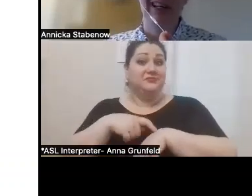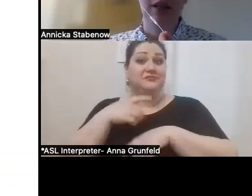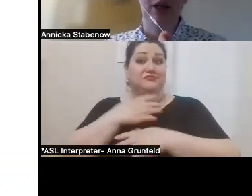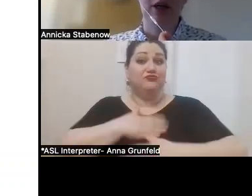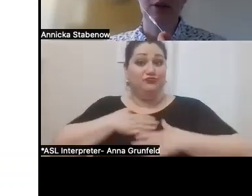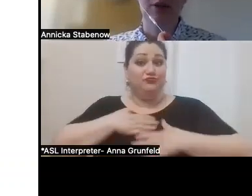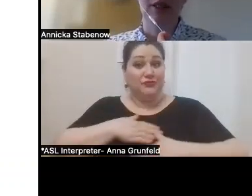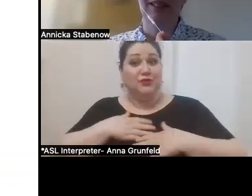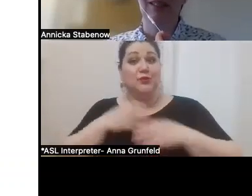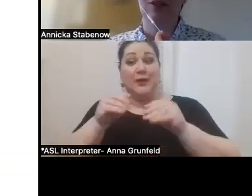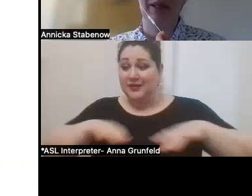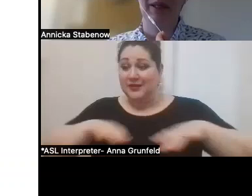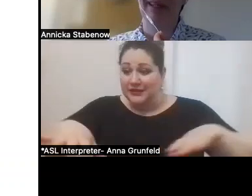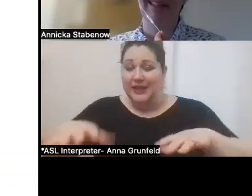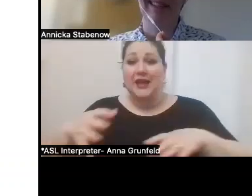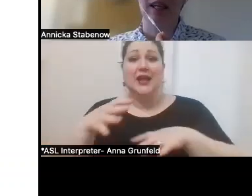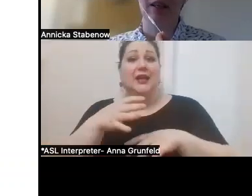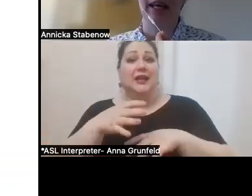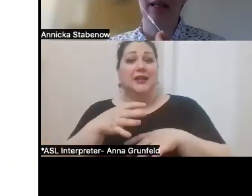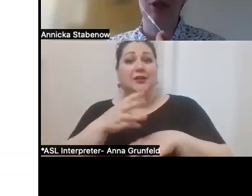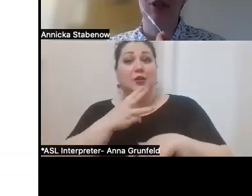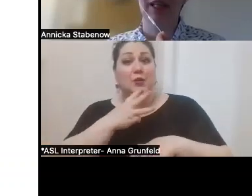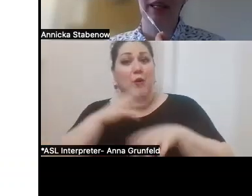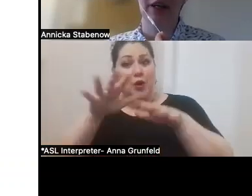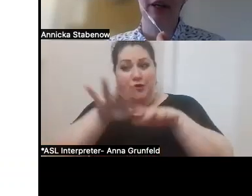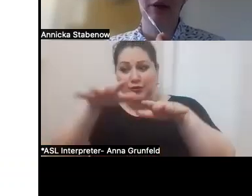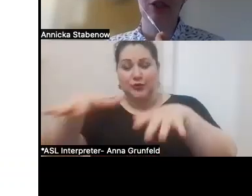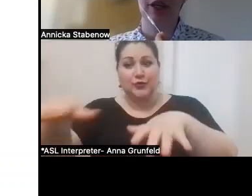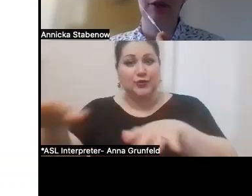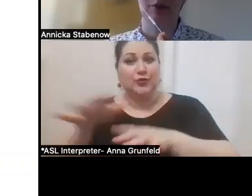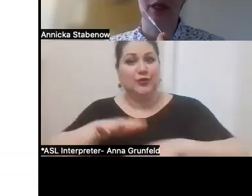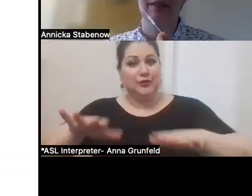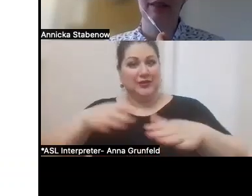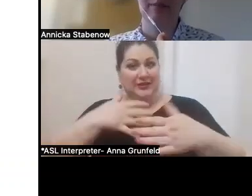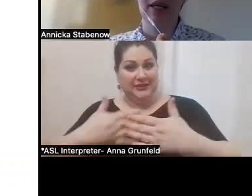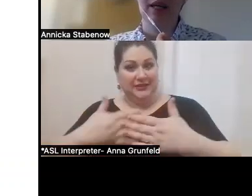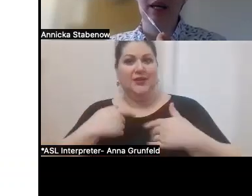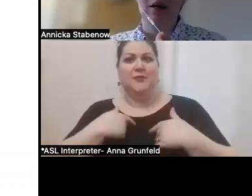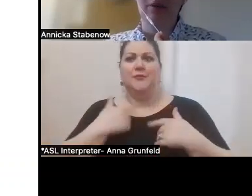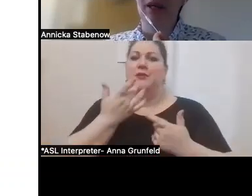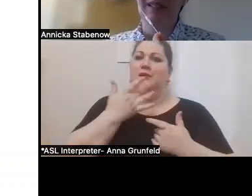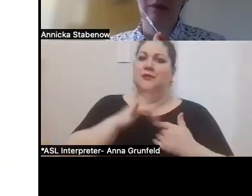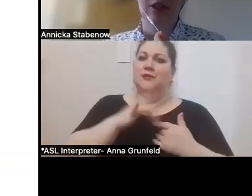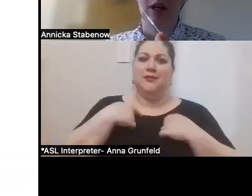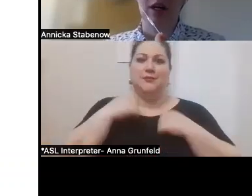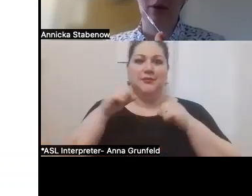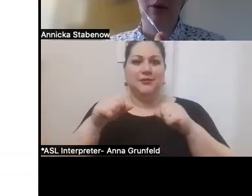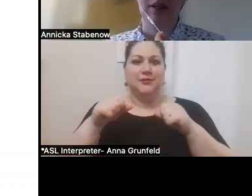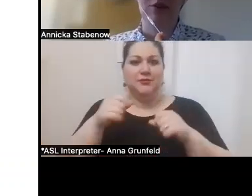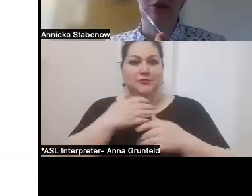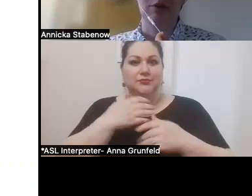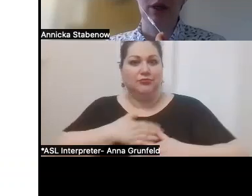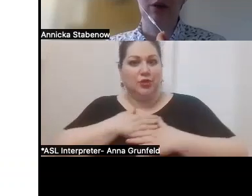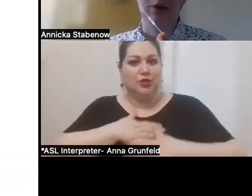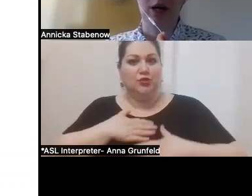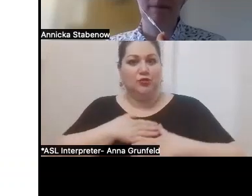I had the opportunity to swim and sail and appreciate the area in which I was raised. But I was never taught about the history of where I grew up.